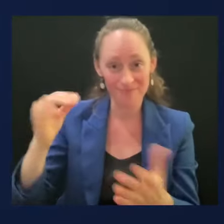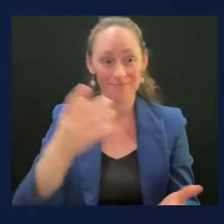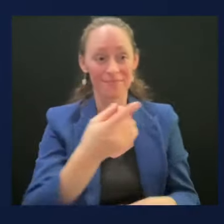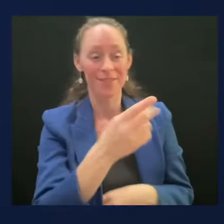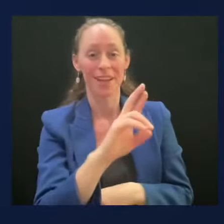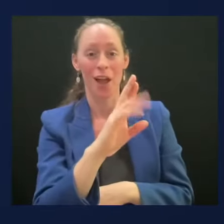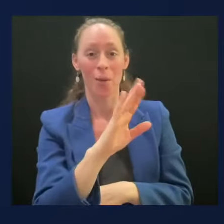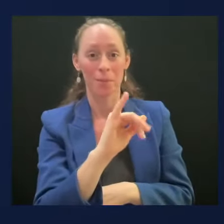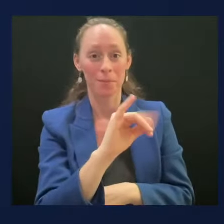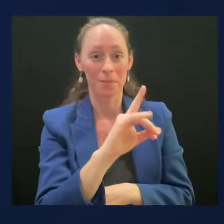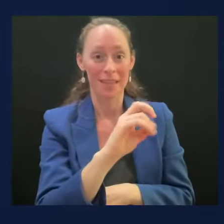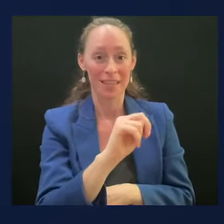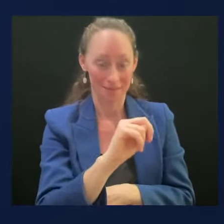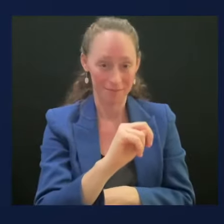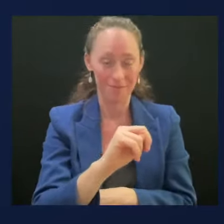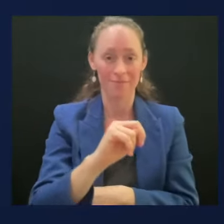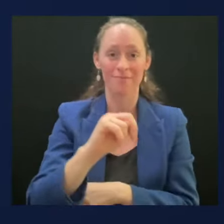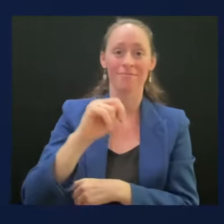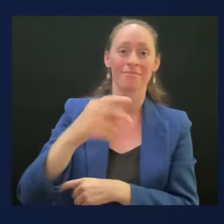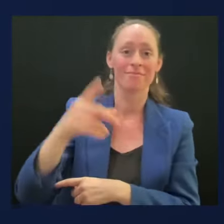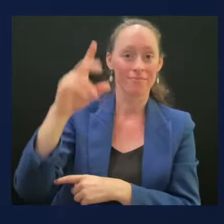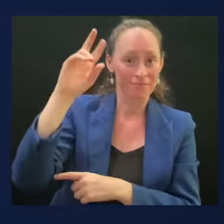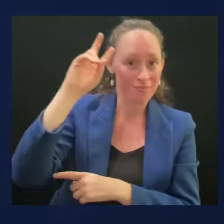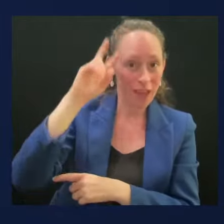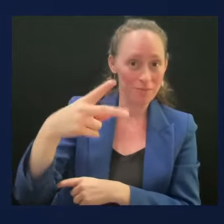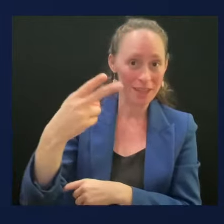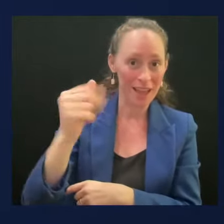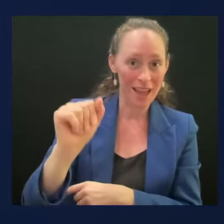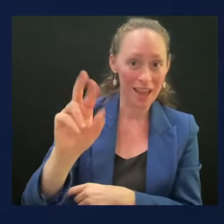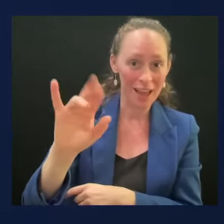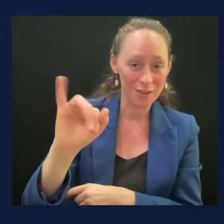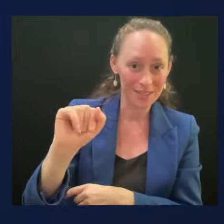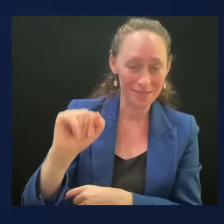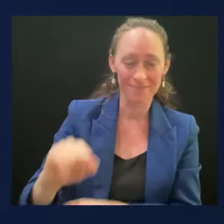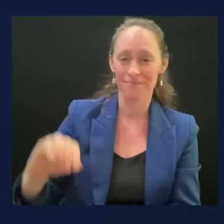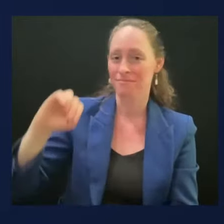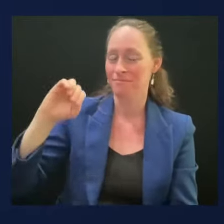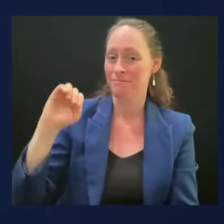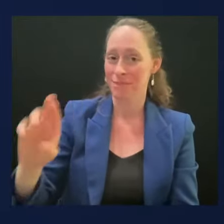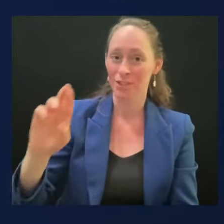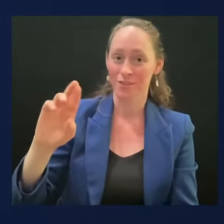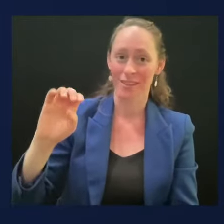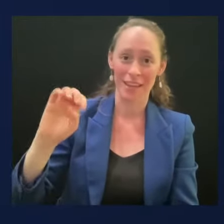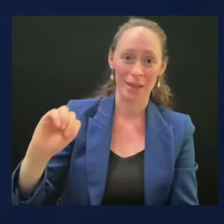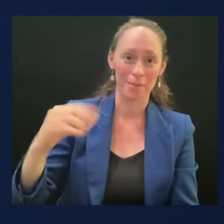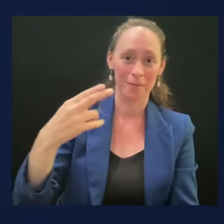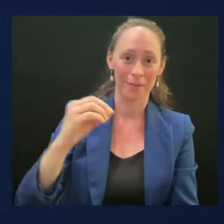distinguished guests. I am absolutely honored to be here with you this morning. And thank you, General Milley,